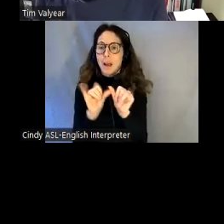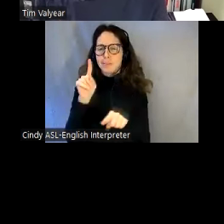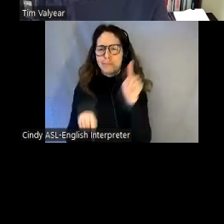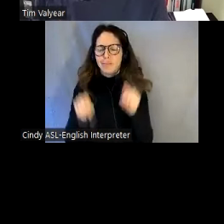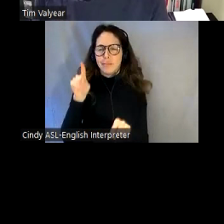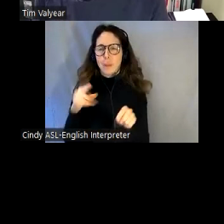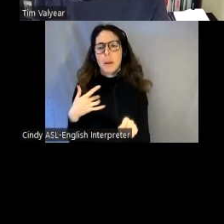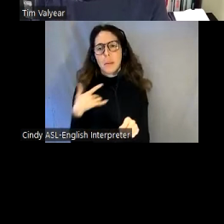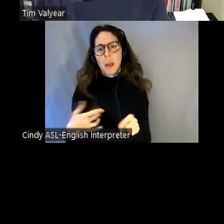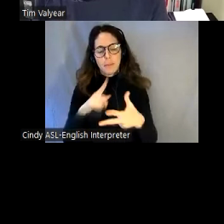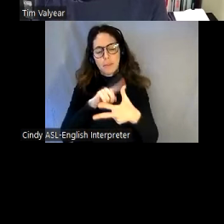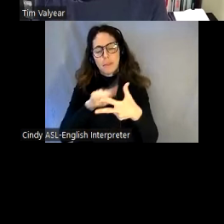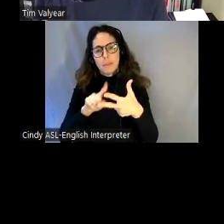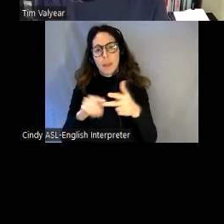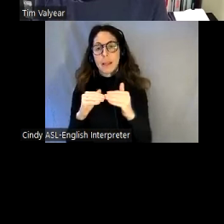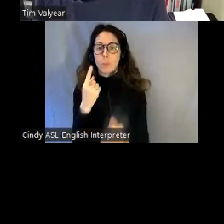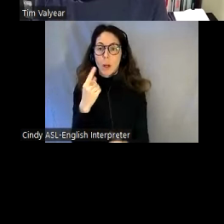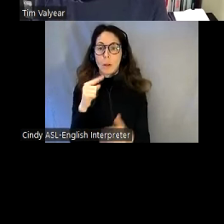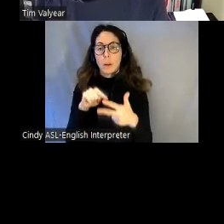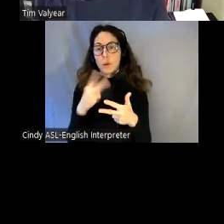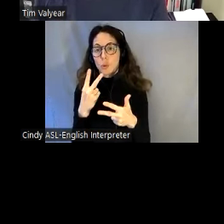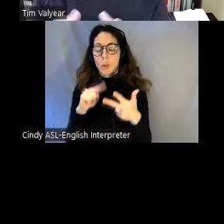s important to do what you feel comfortable with. Medical